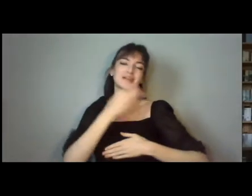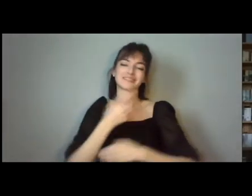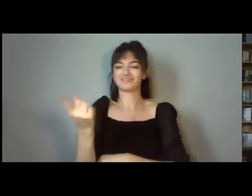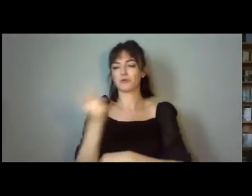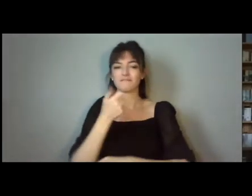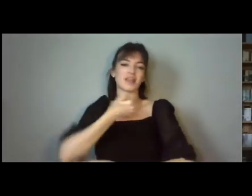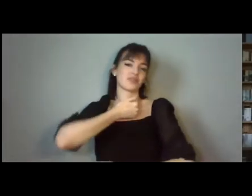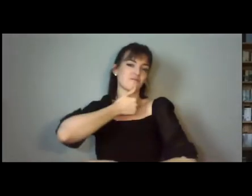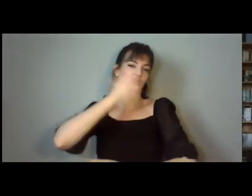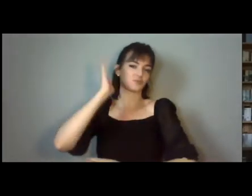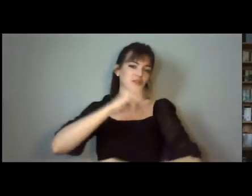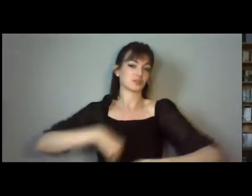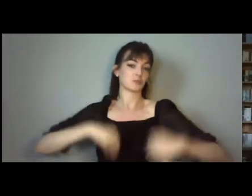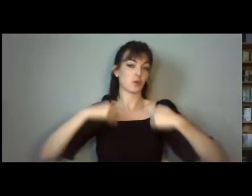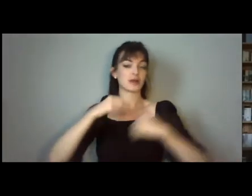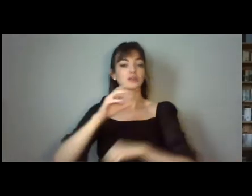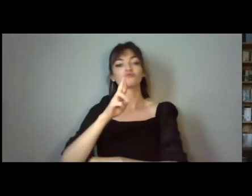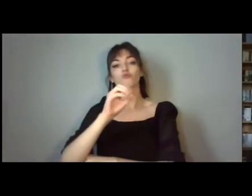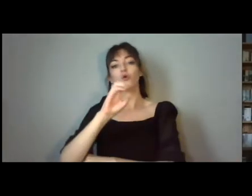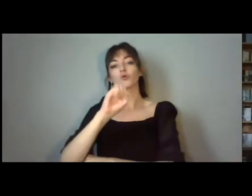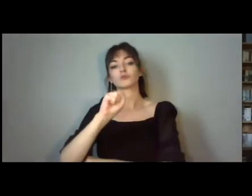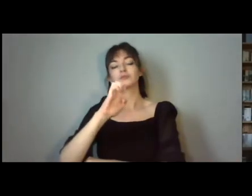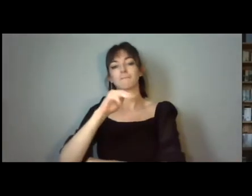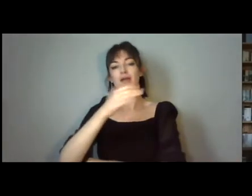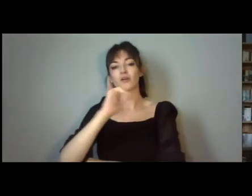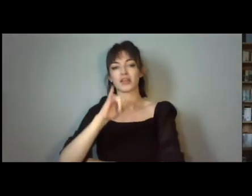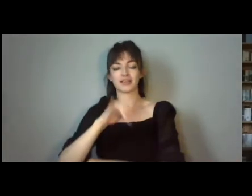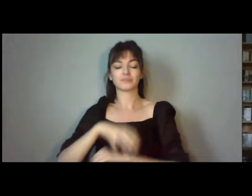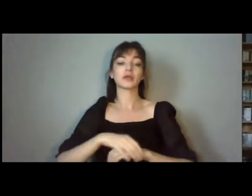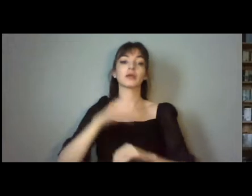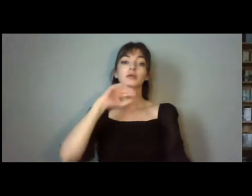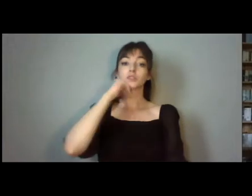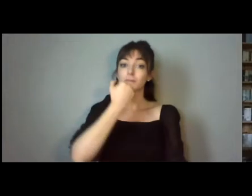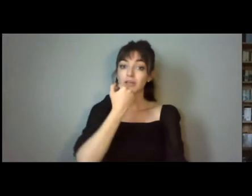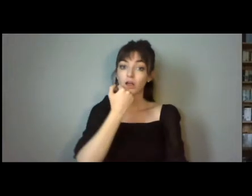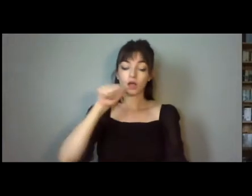morning, Rosemary Kayess, particularly because as teaching as well as teaching